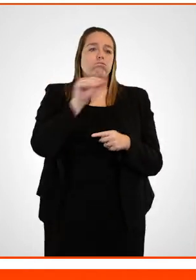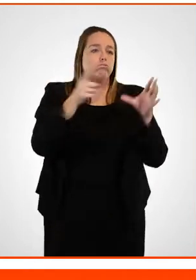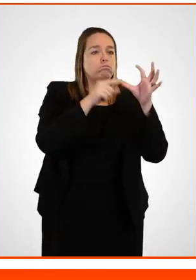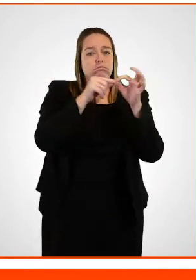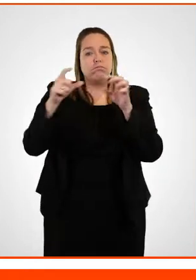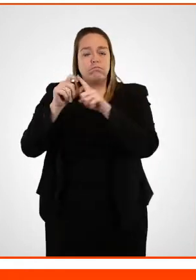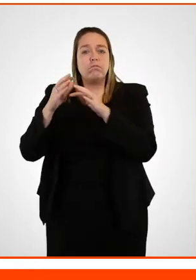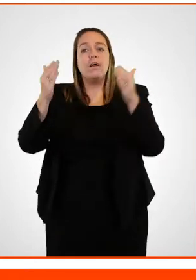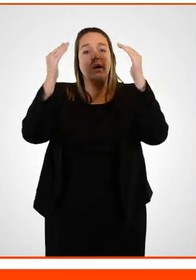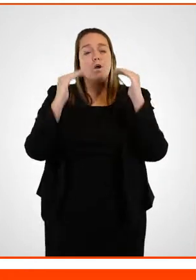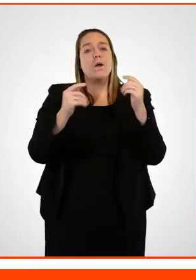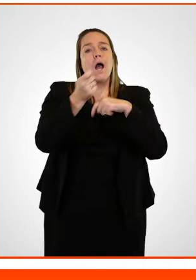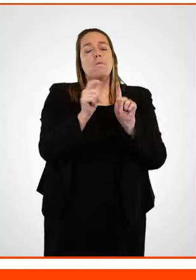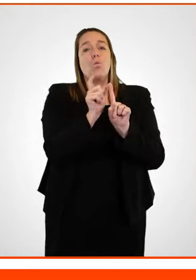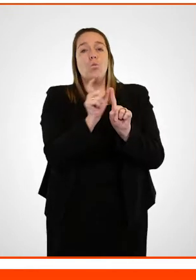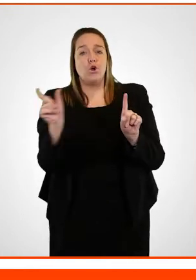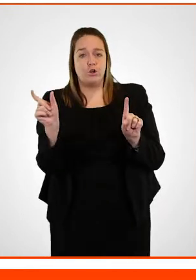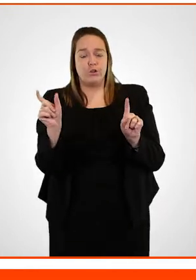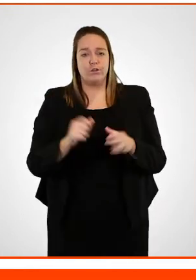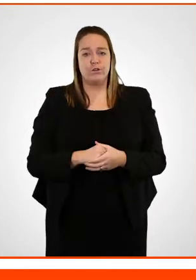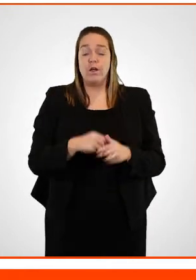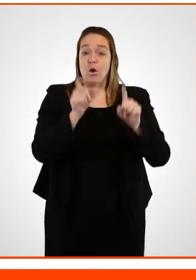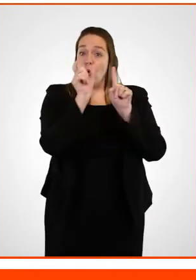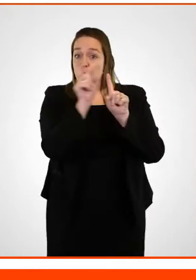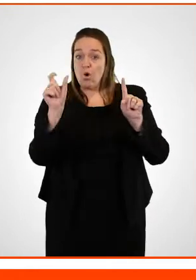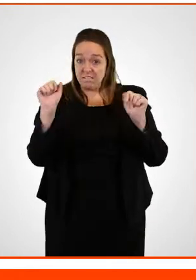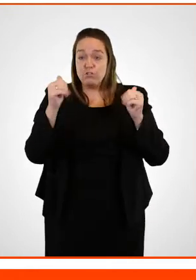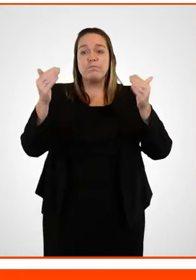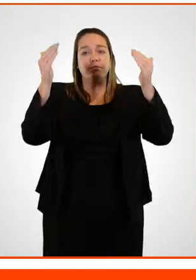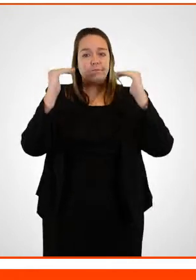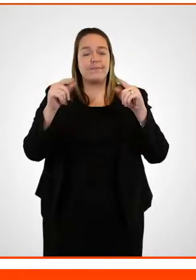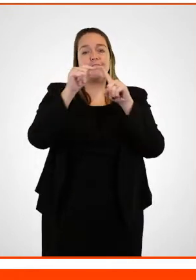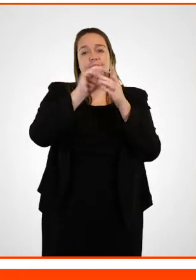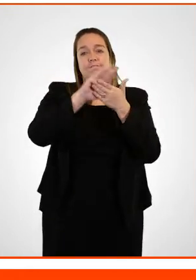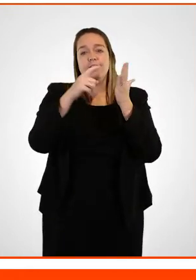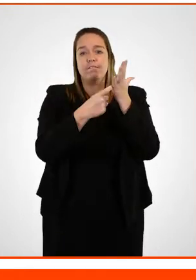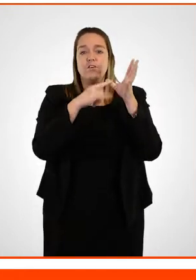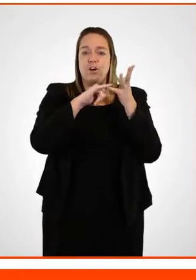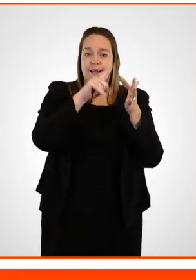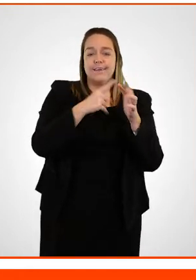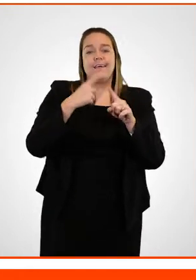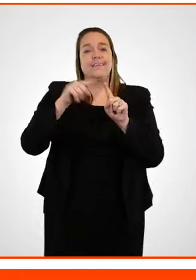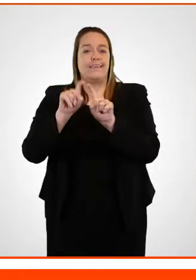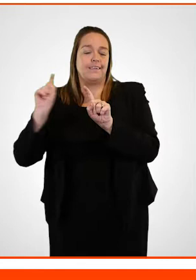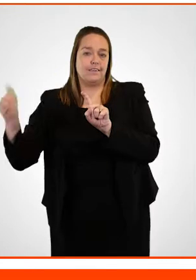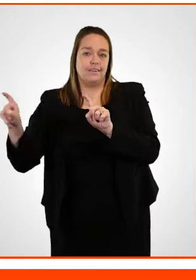then we're going to go to words. And then from words of course we're going to move to phrases and sentences